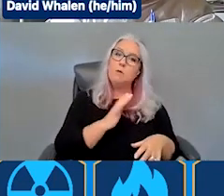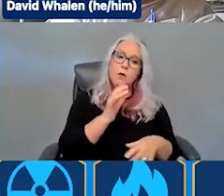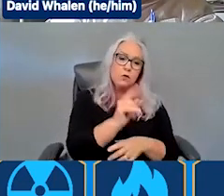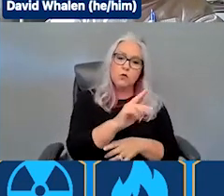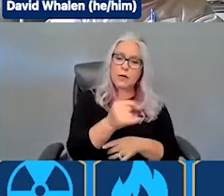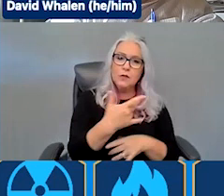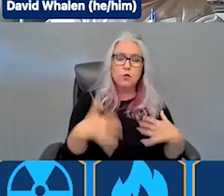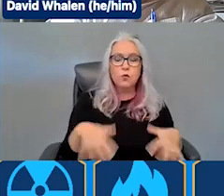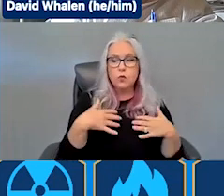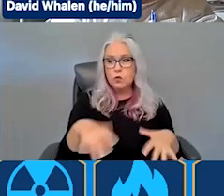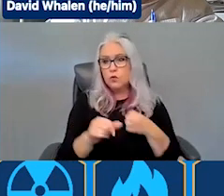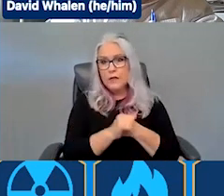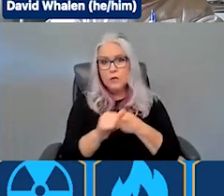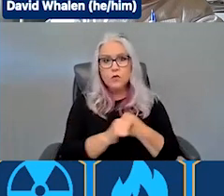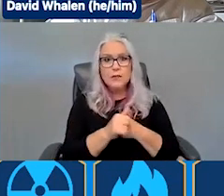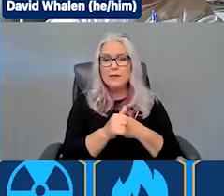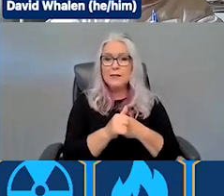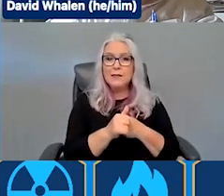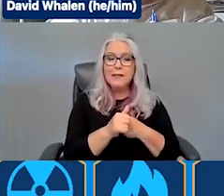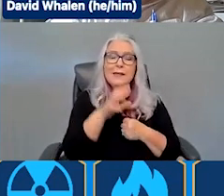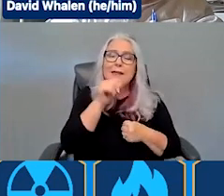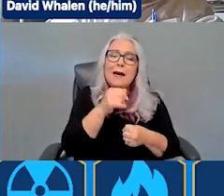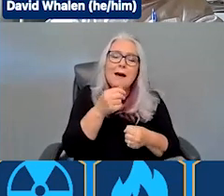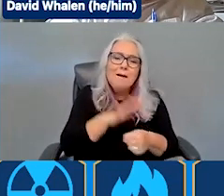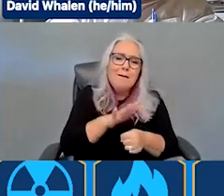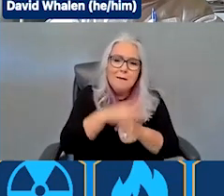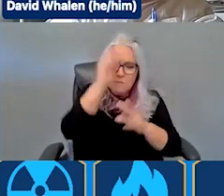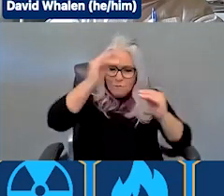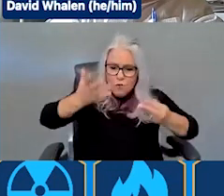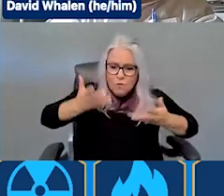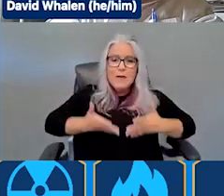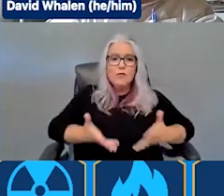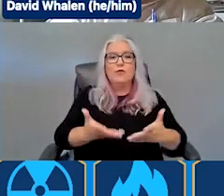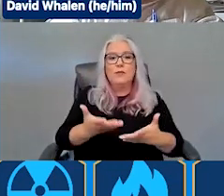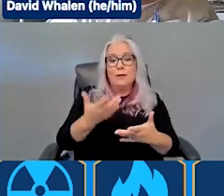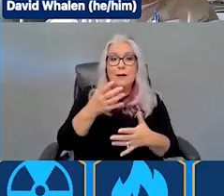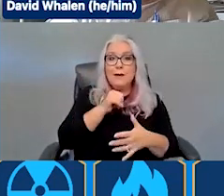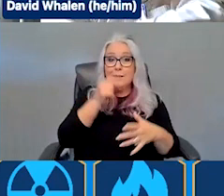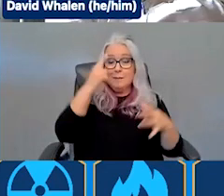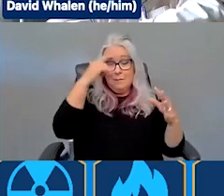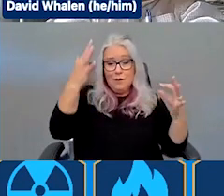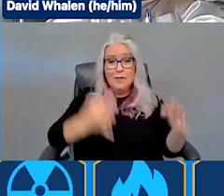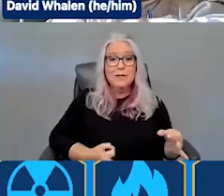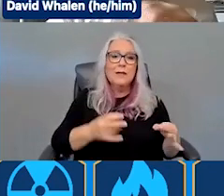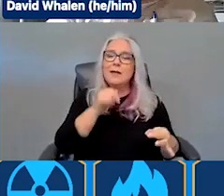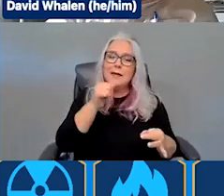dangerous likely under informed and doesn't ensure anything like transparency or fairness or accountability or anything. So